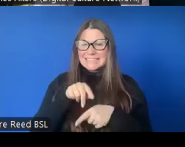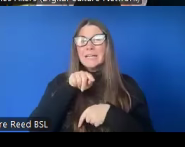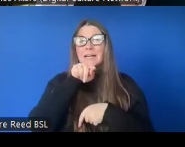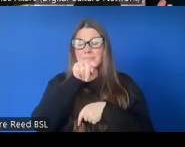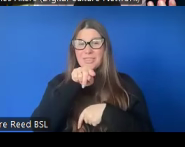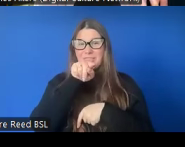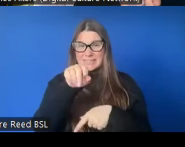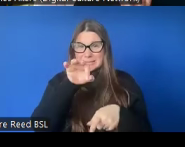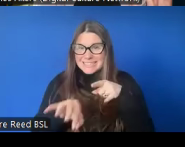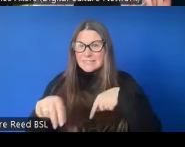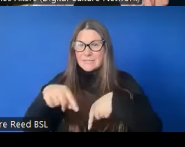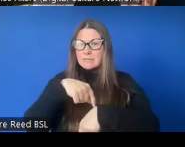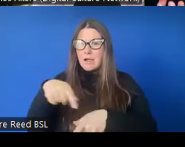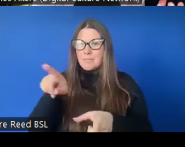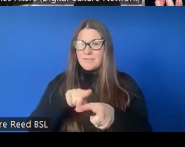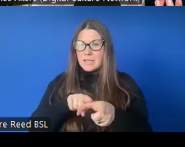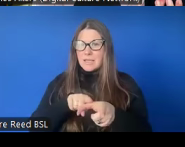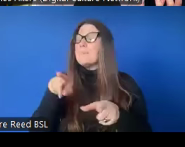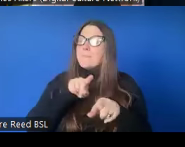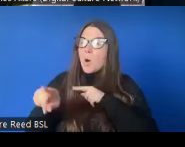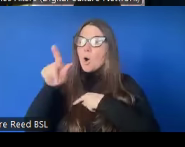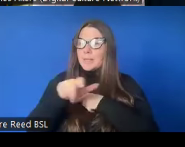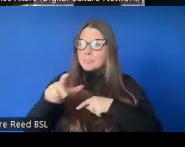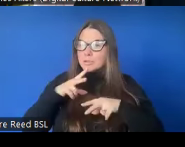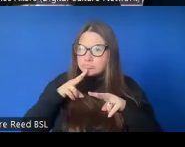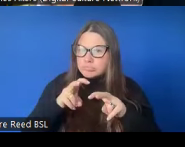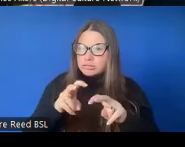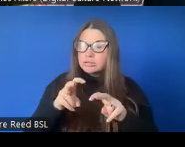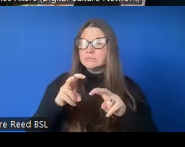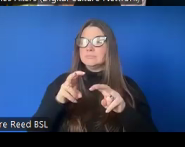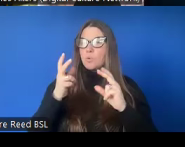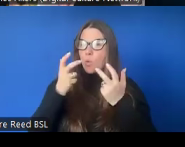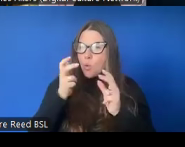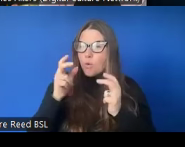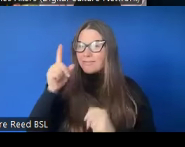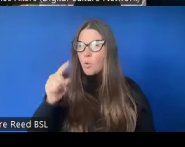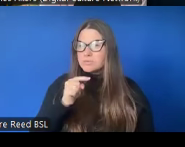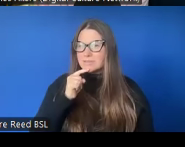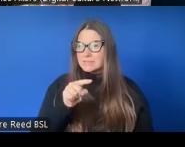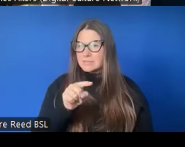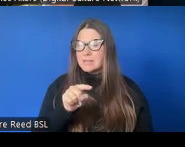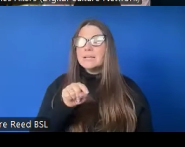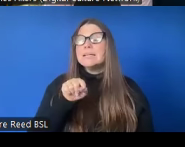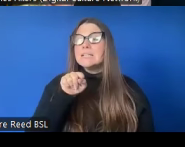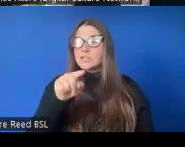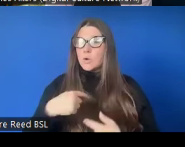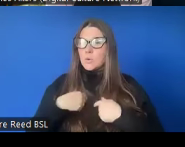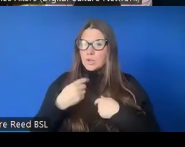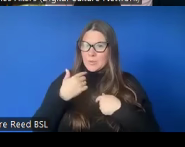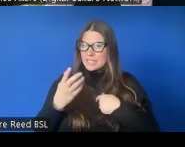We can use this kind of data to inform how we might, as an organization, react to certain times of year.